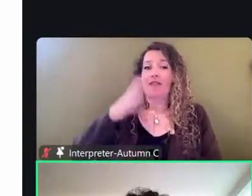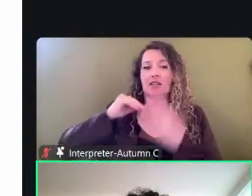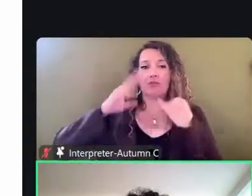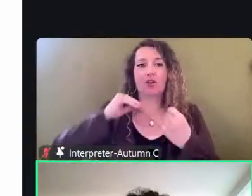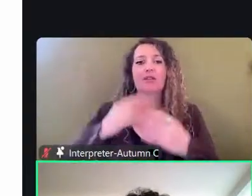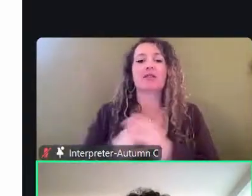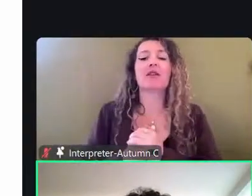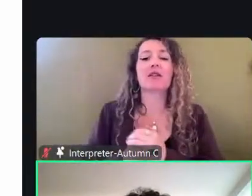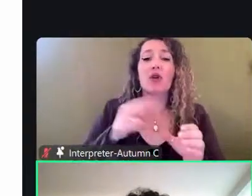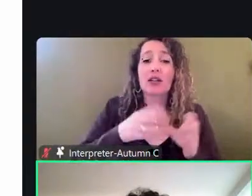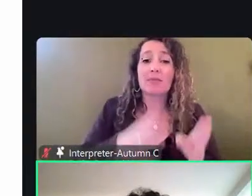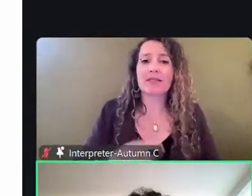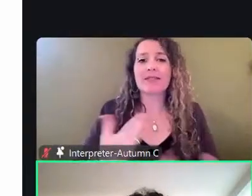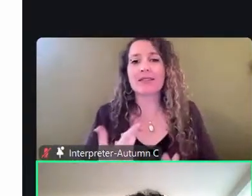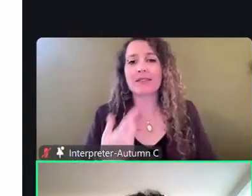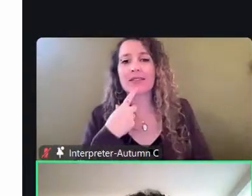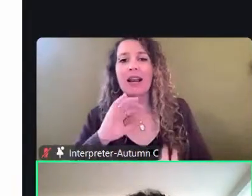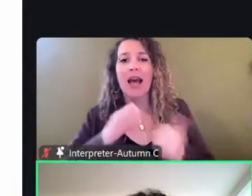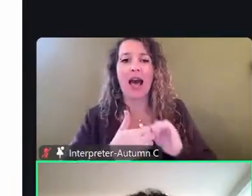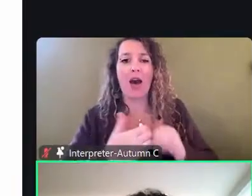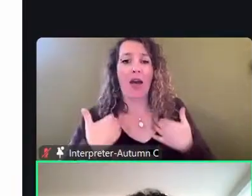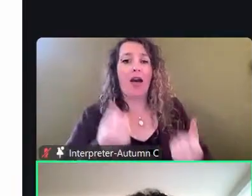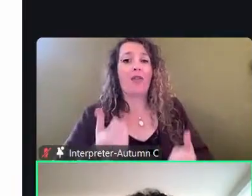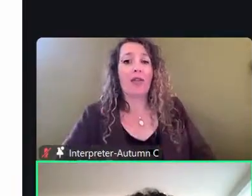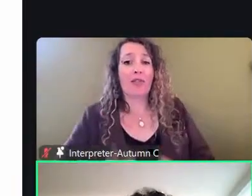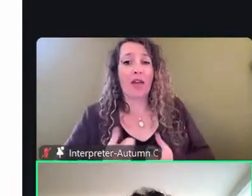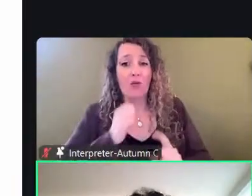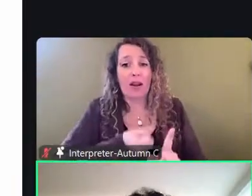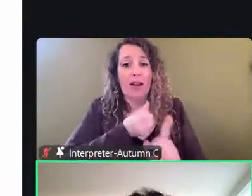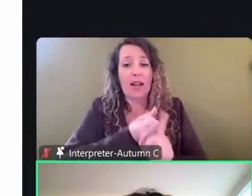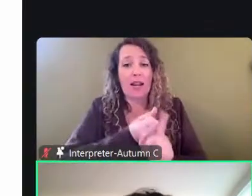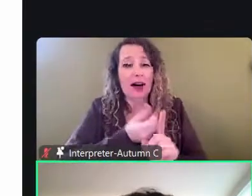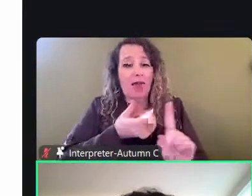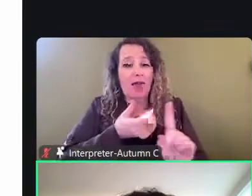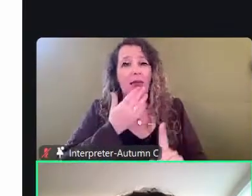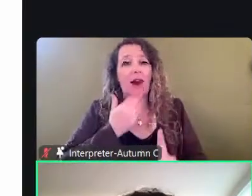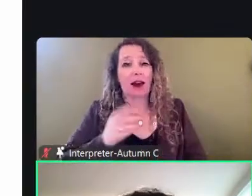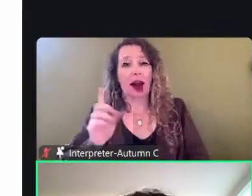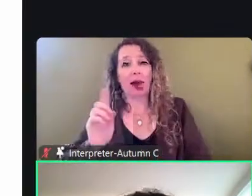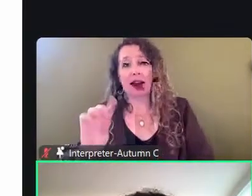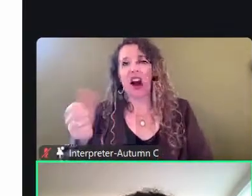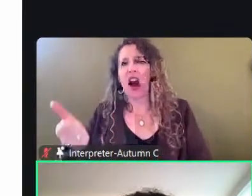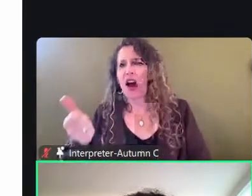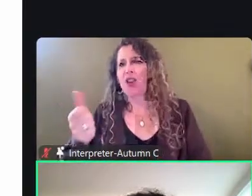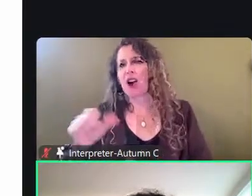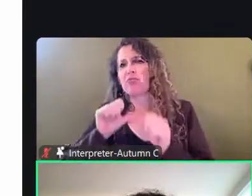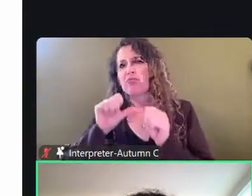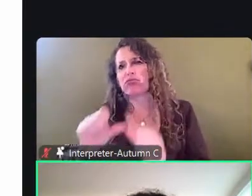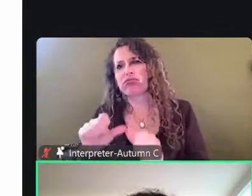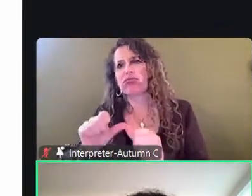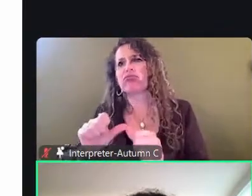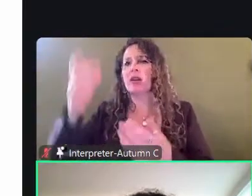health and life were impacted by diabetes and or other chronic conditions that they may have noted in the study